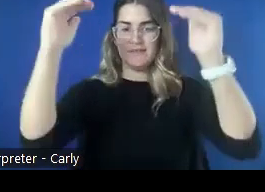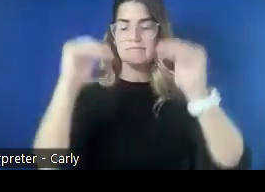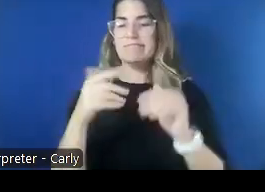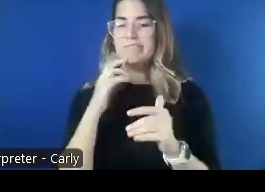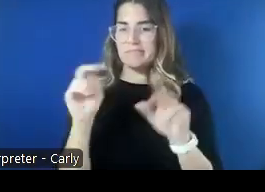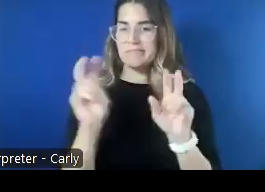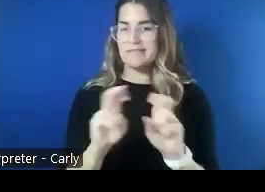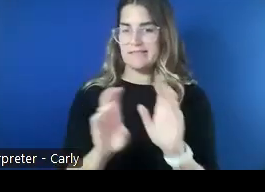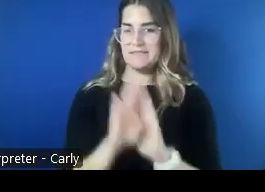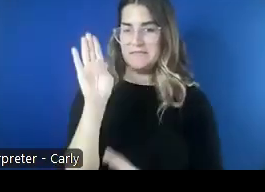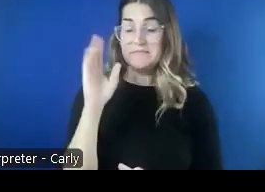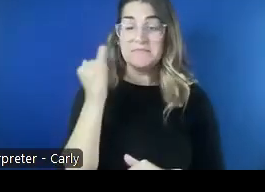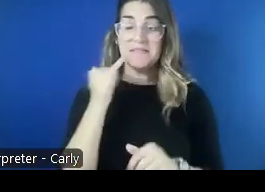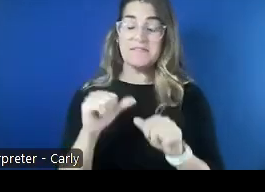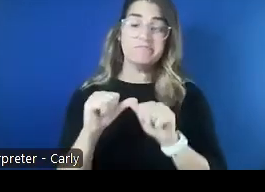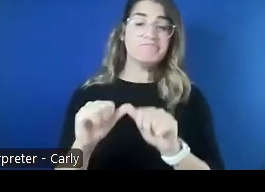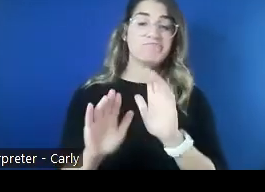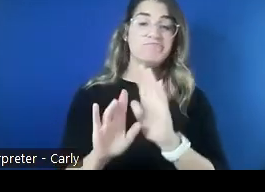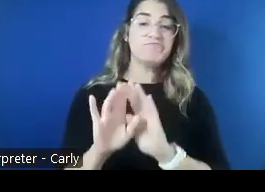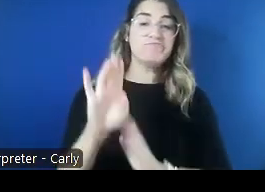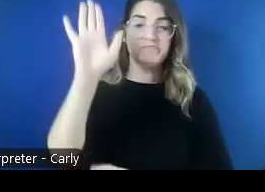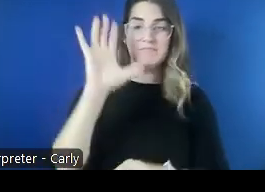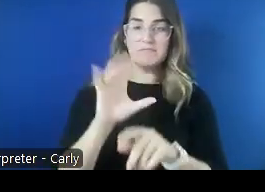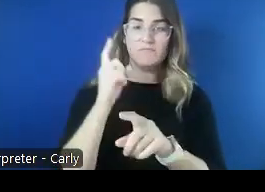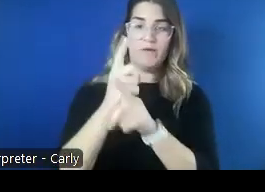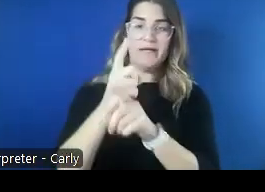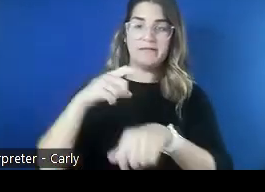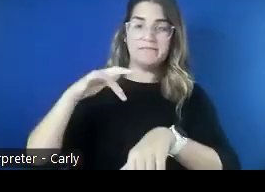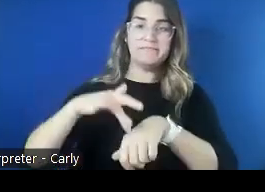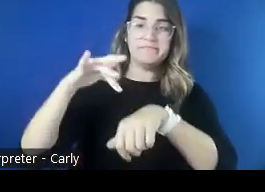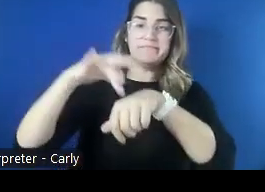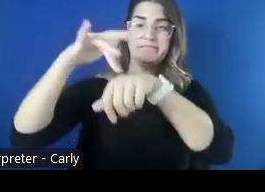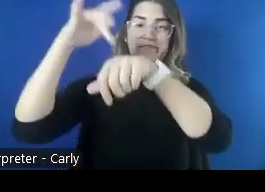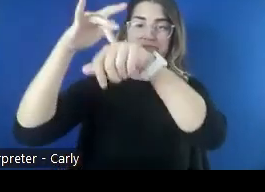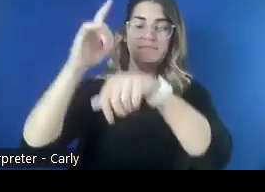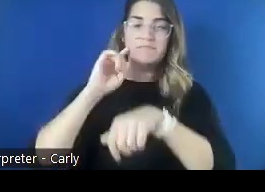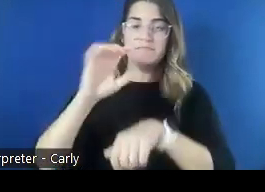and if children are on track for their given age in the areas of communication gross motor